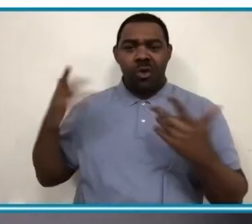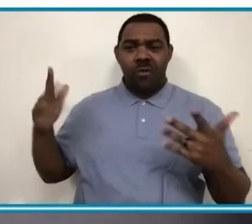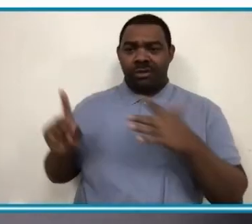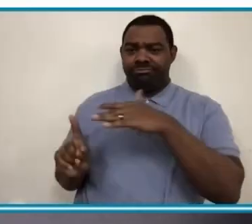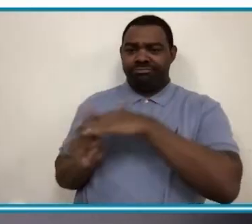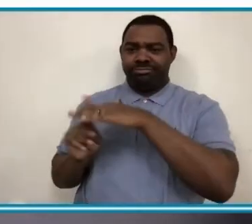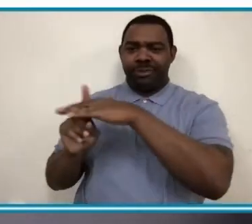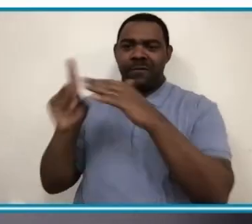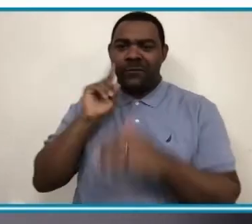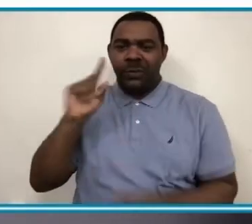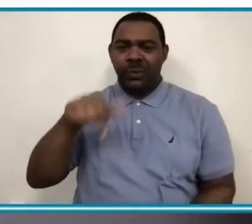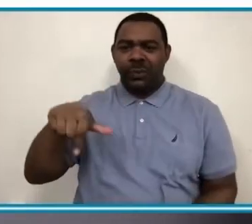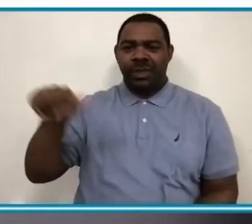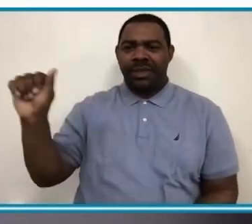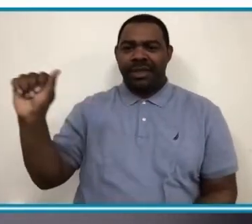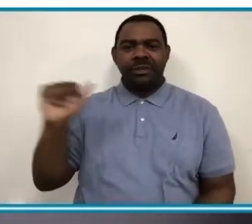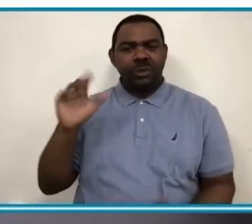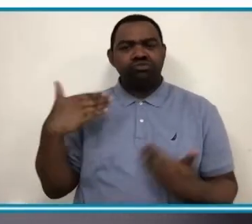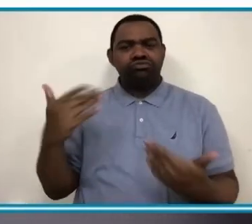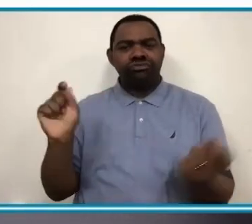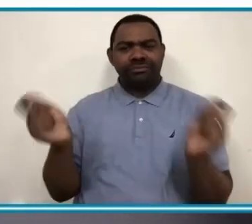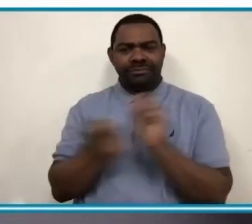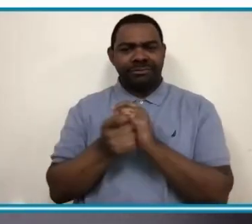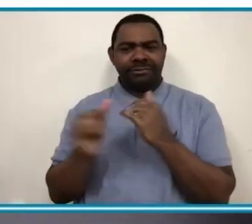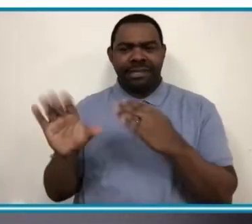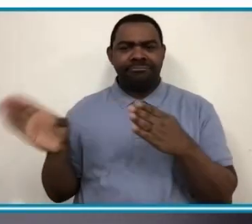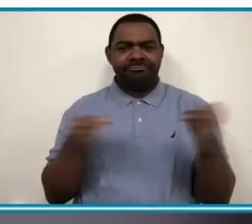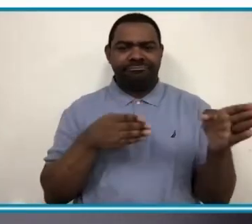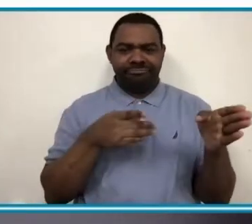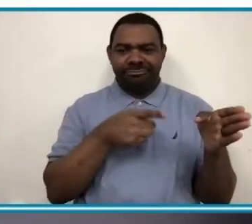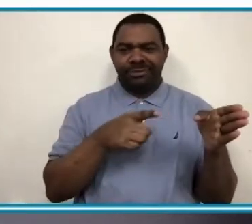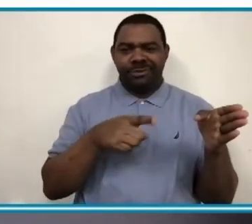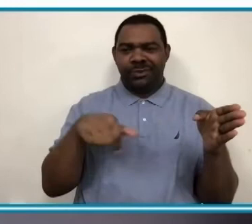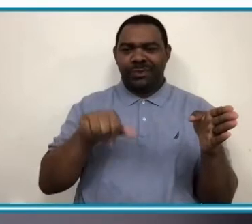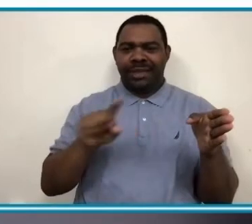So let's switch gears here with our four panelists here on the screen.